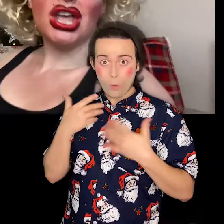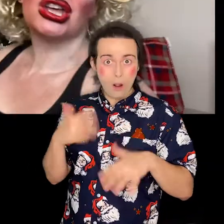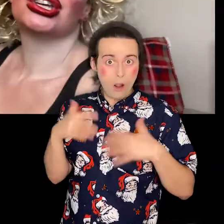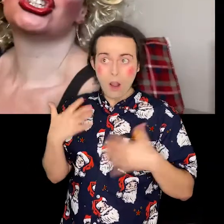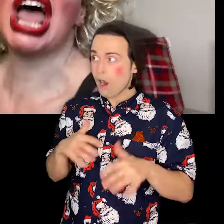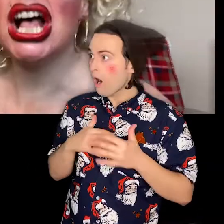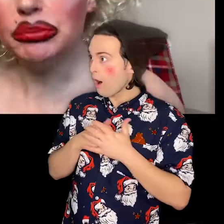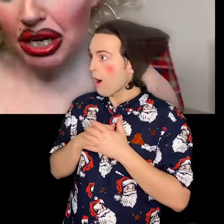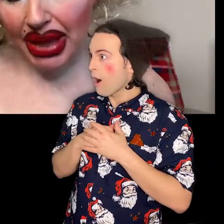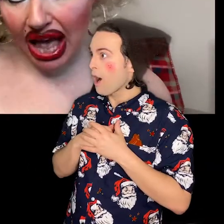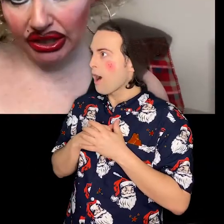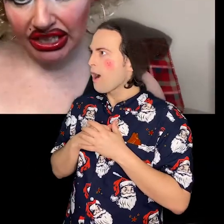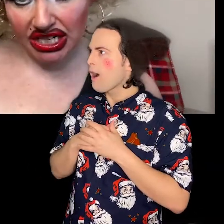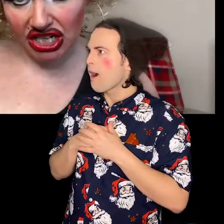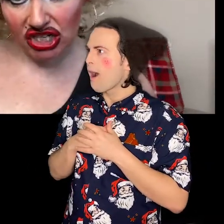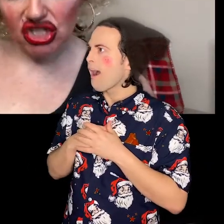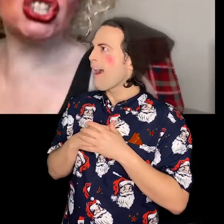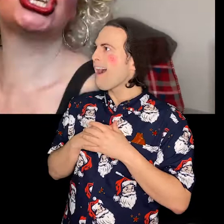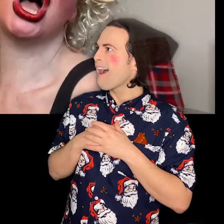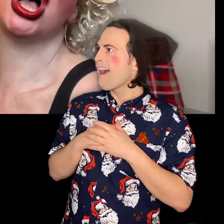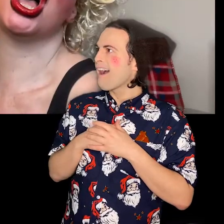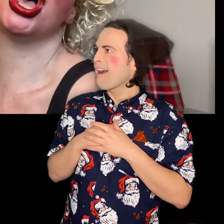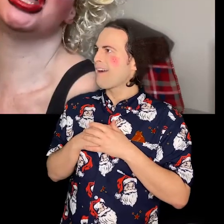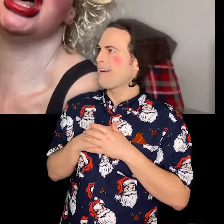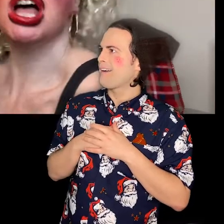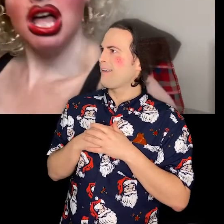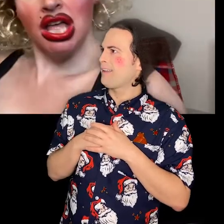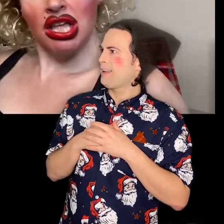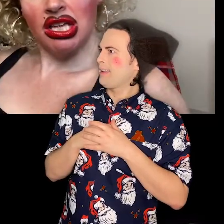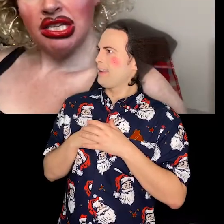Belle - Tell me about it stud